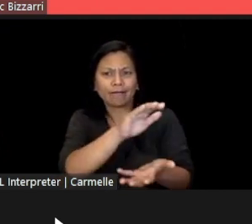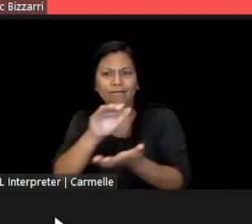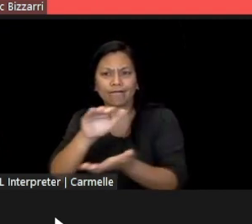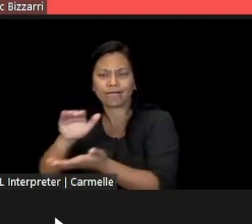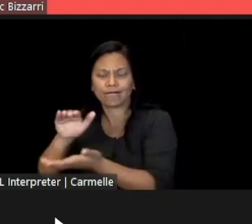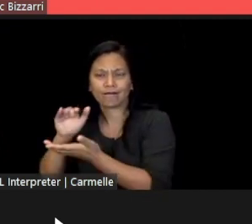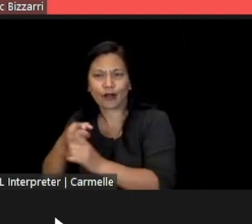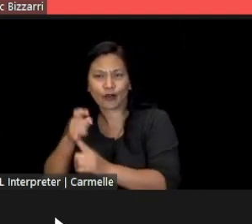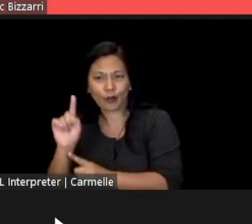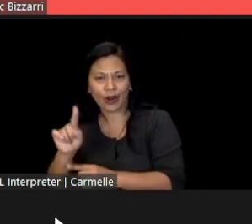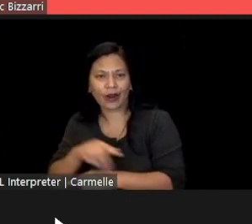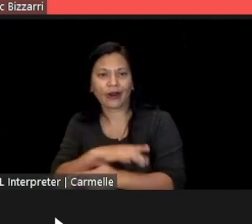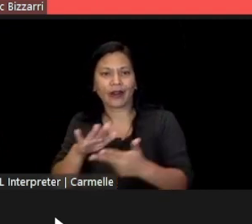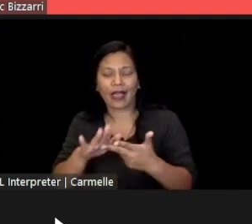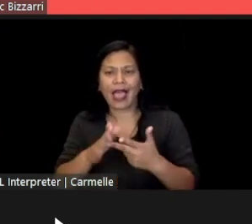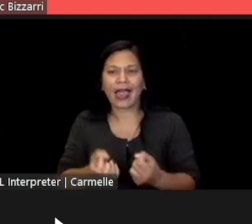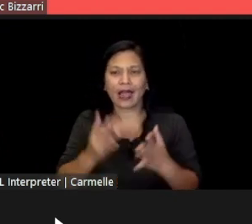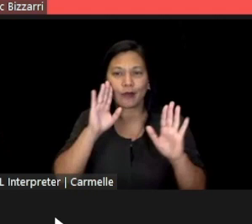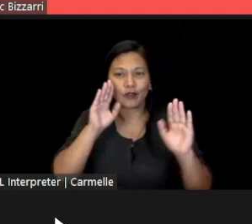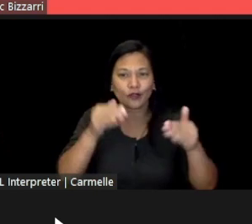how much emphasis is going to be on domestic versus international.